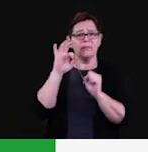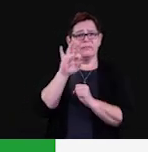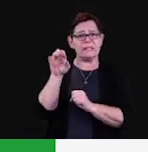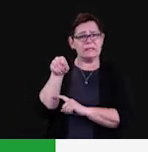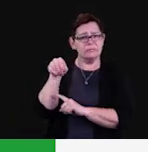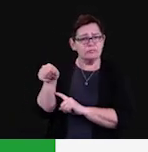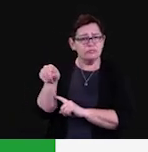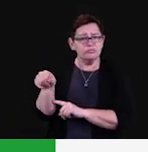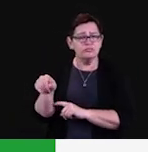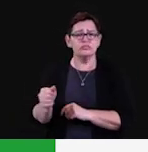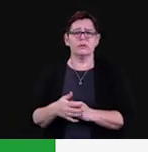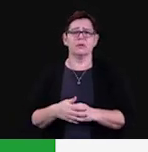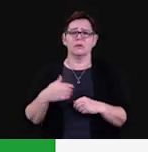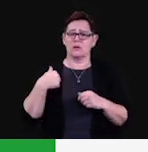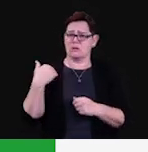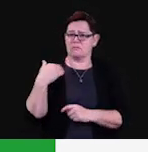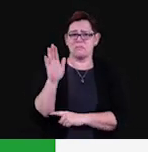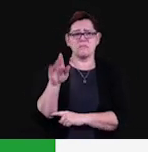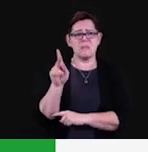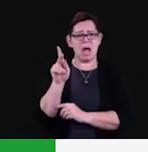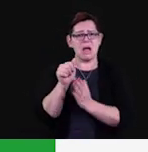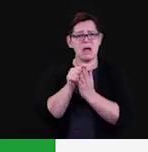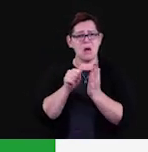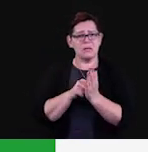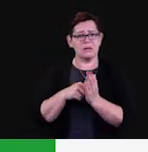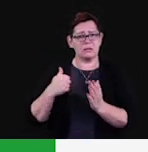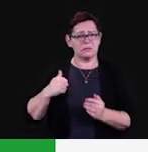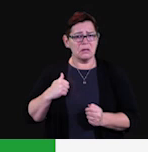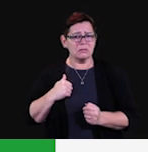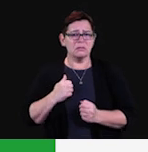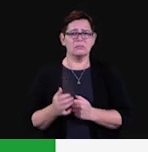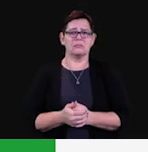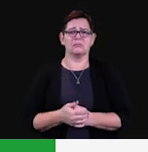I pay a monthly fee for a Canadian phone number; and